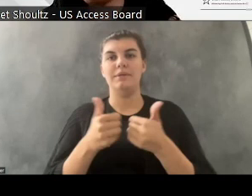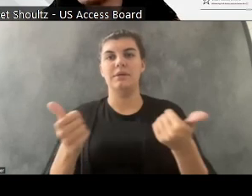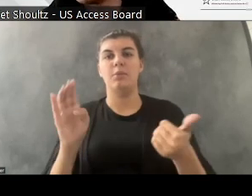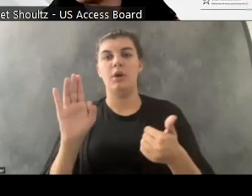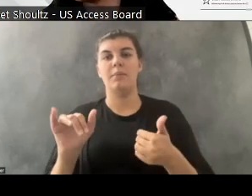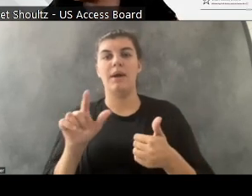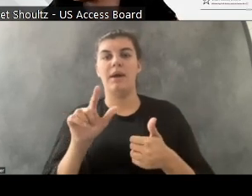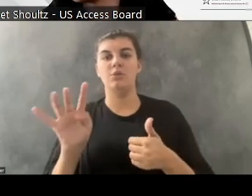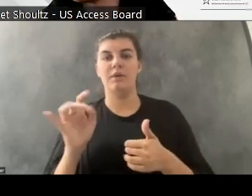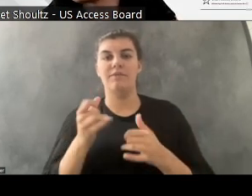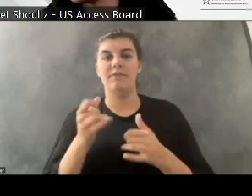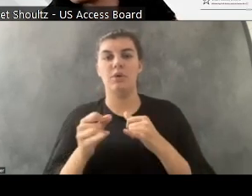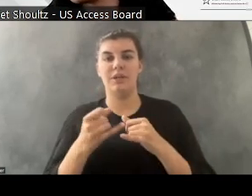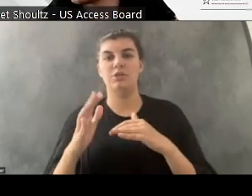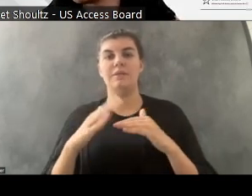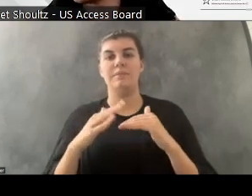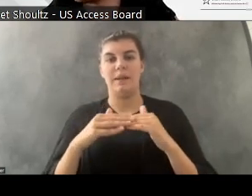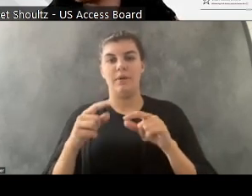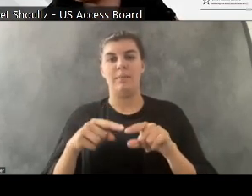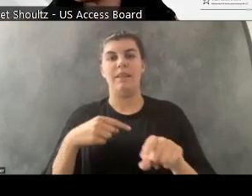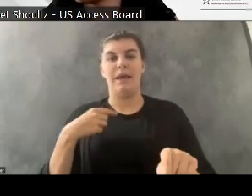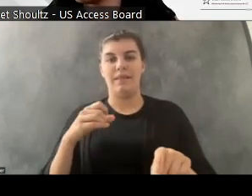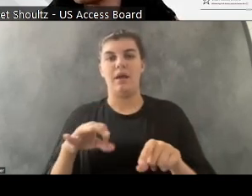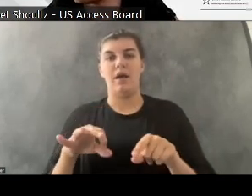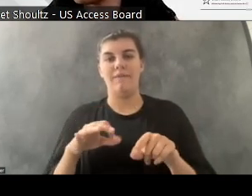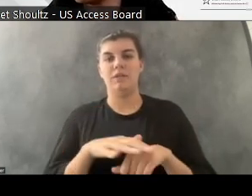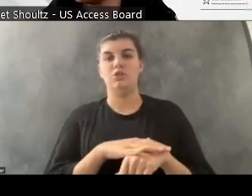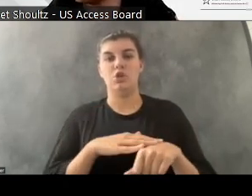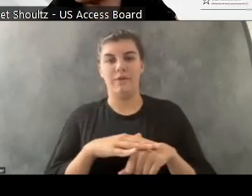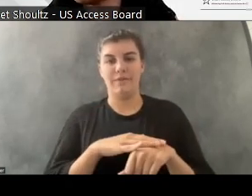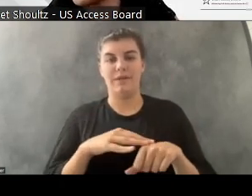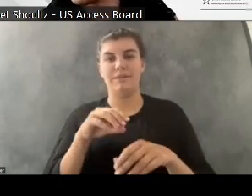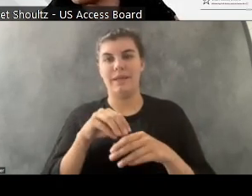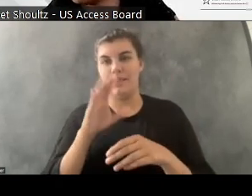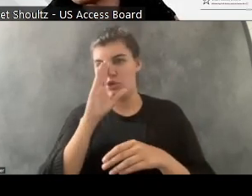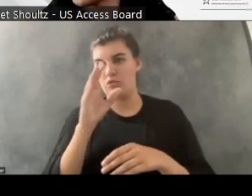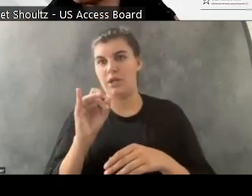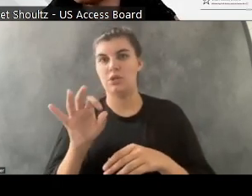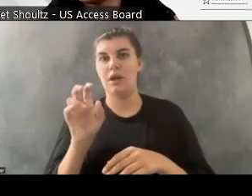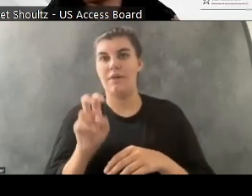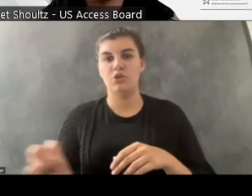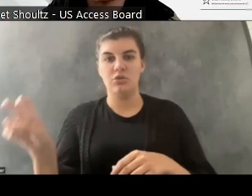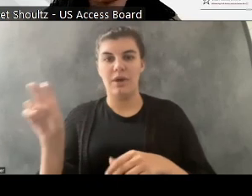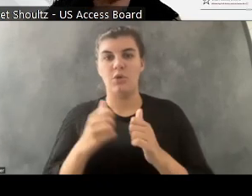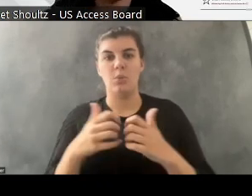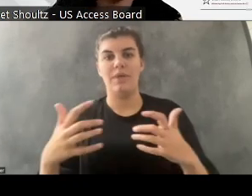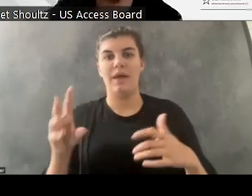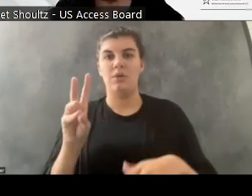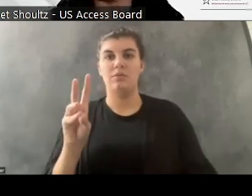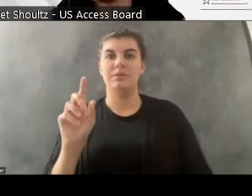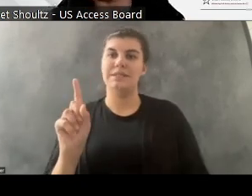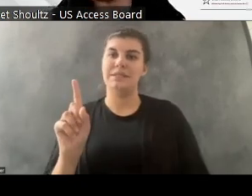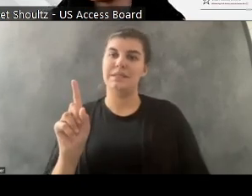by 24 inches minimum length of surface in the direction of travel without detectable warning